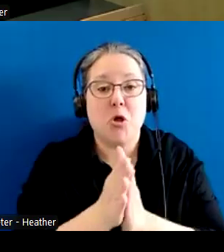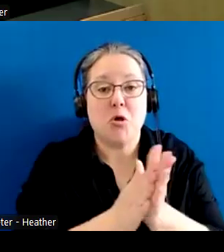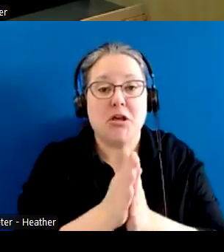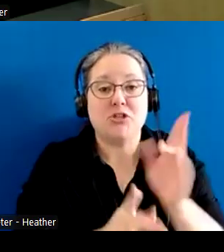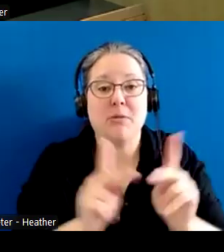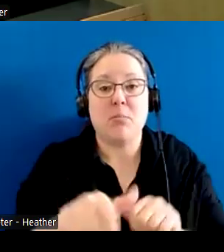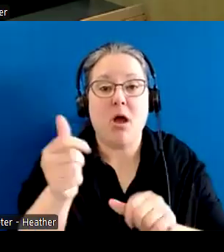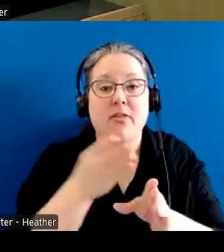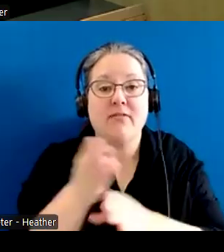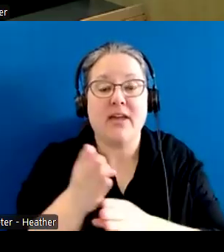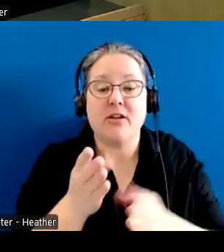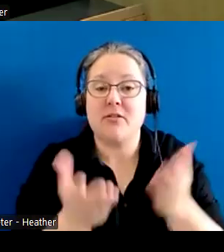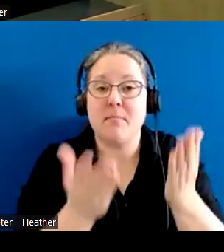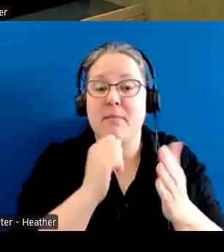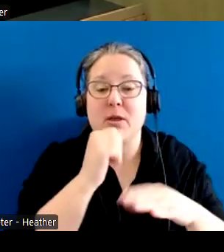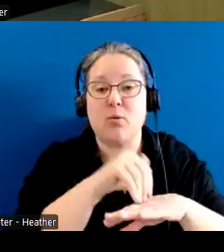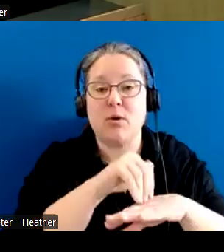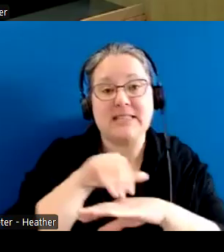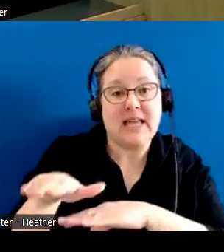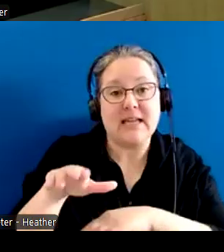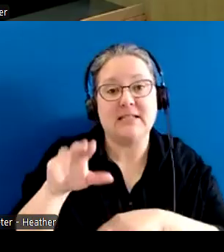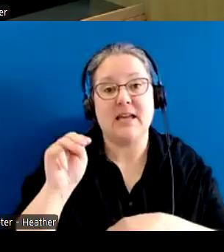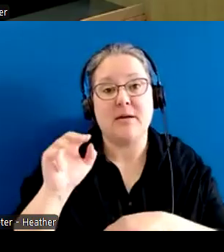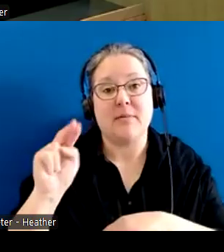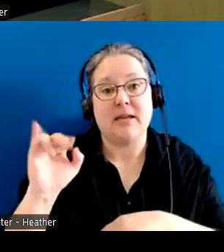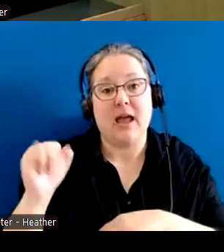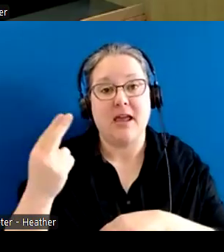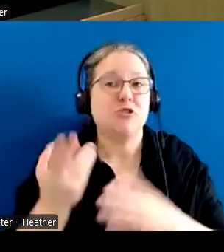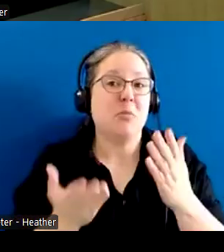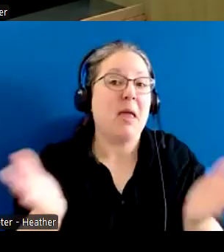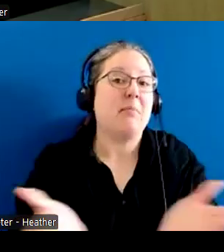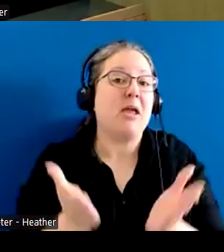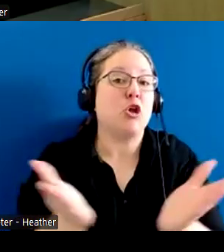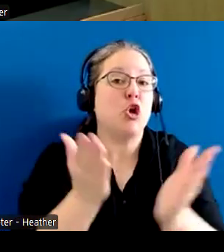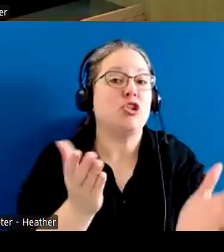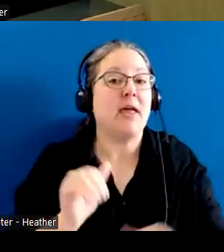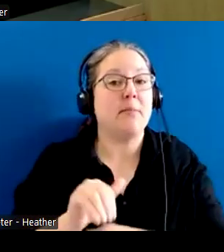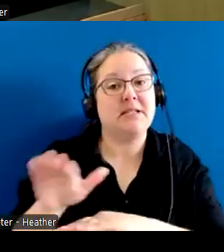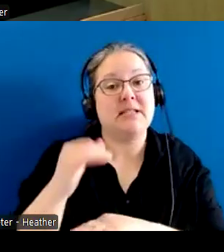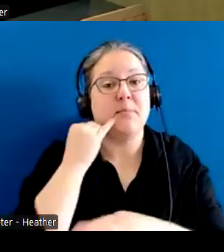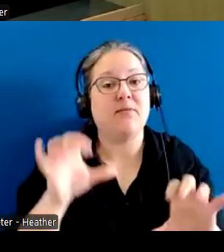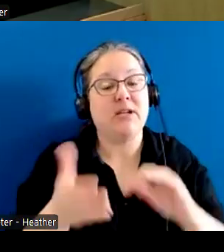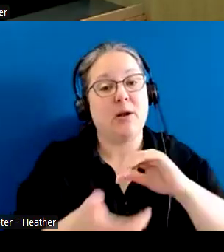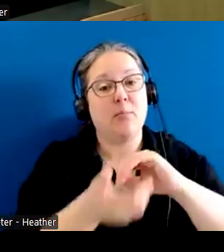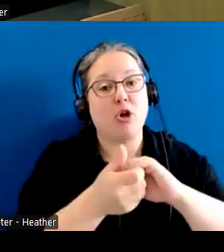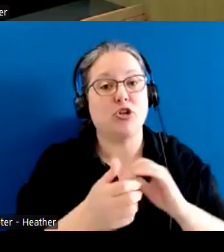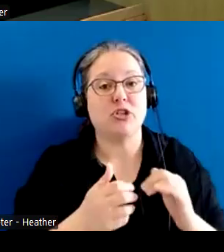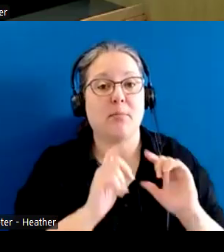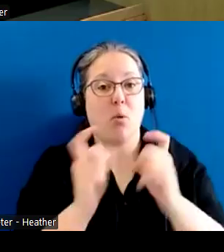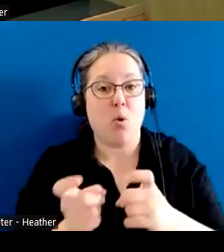normally submit to NIA NIMH to be encouraged to do so if we did these partnership kind of awards. Um